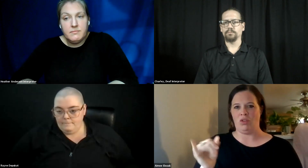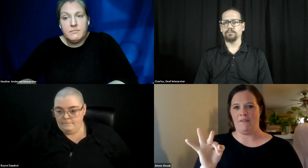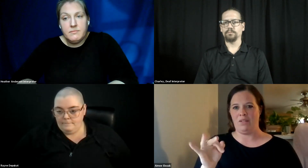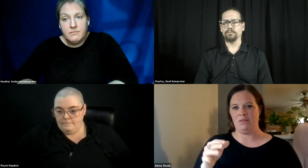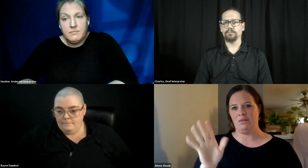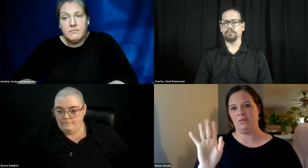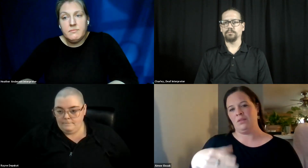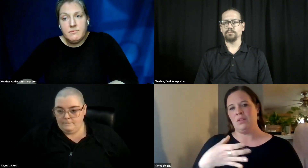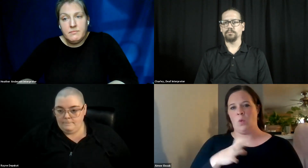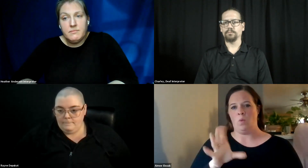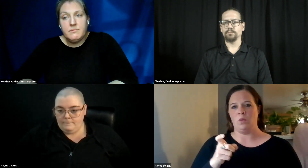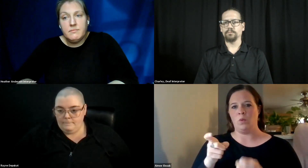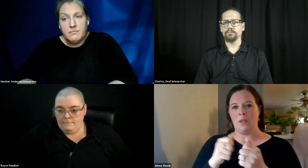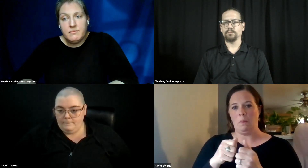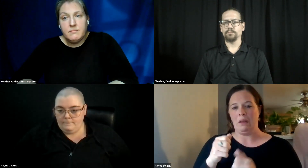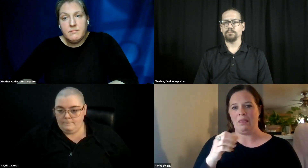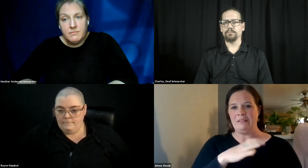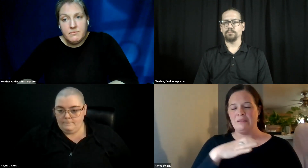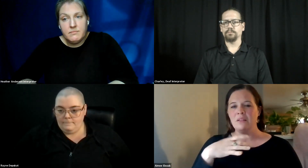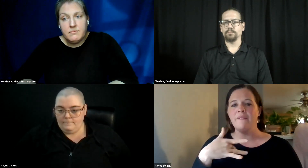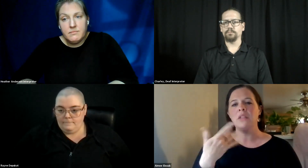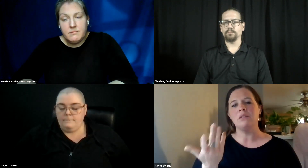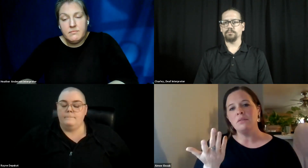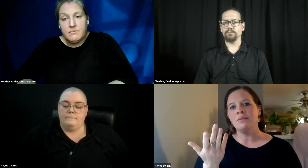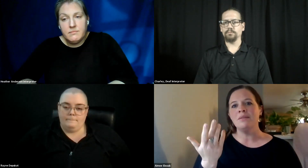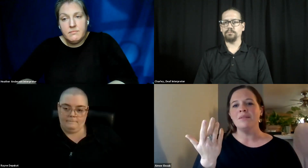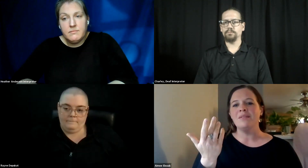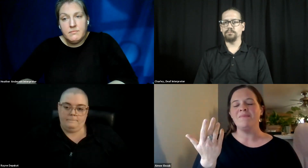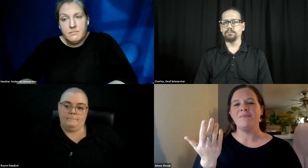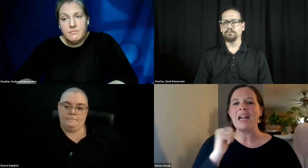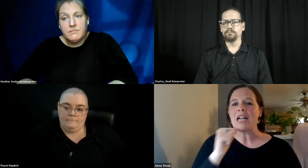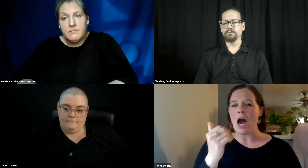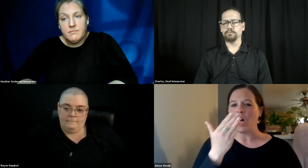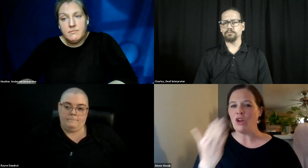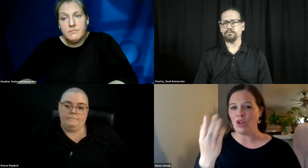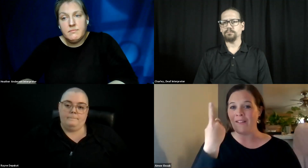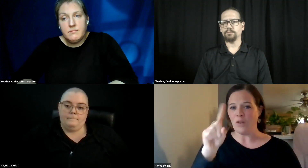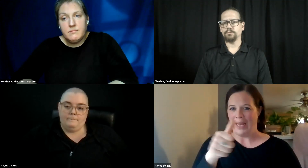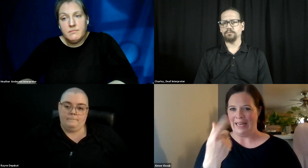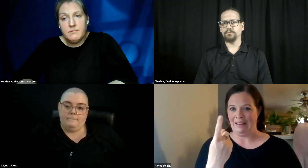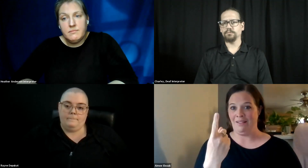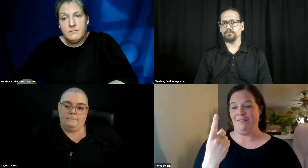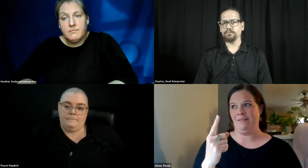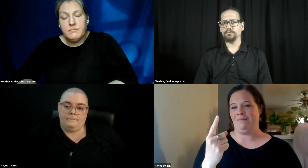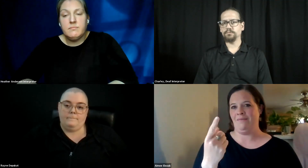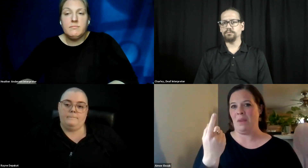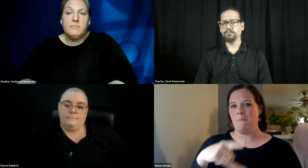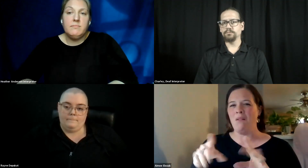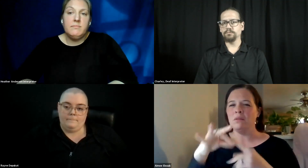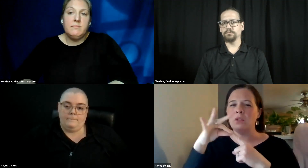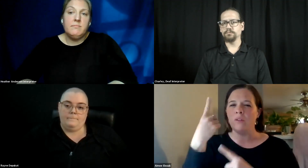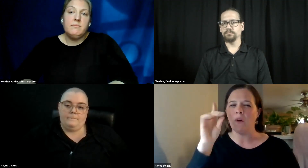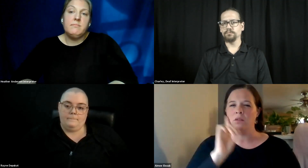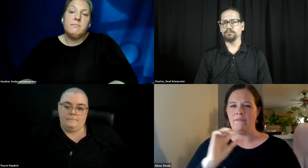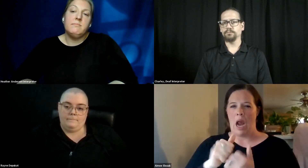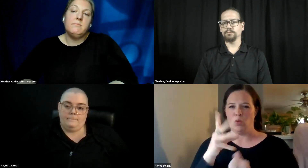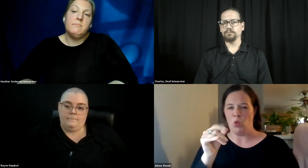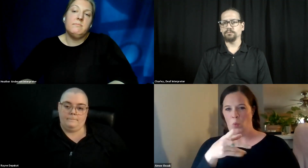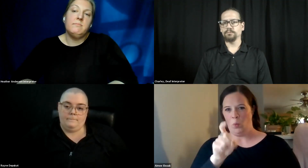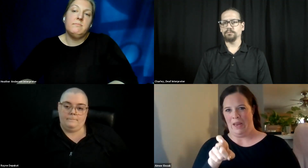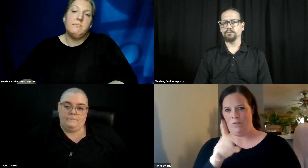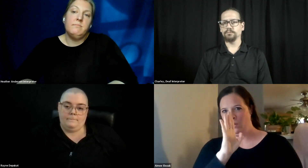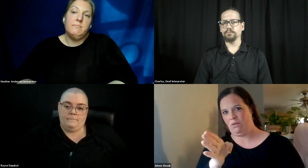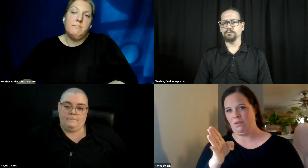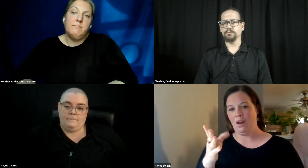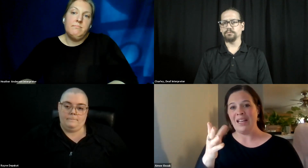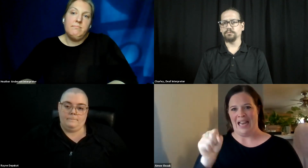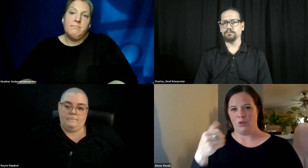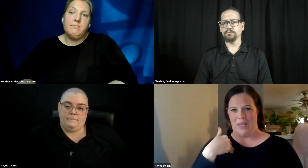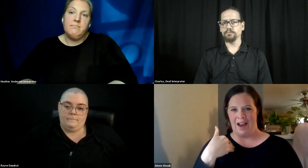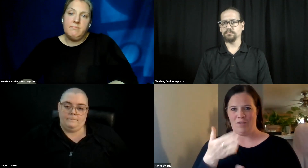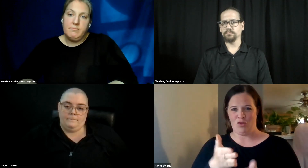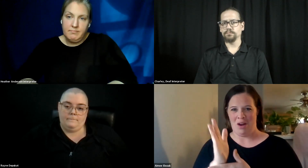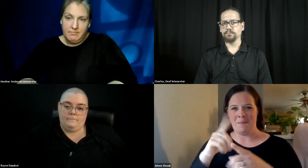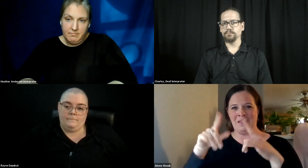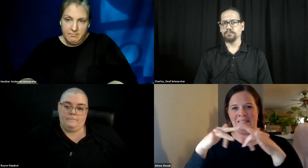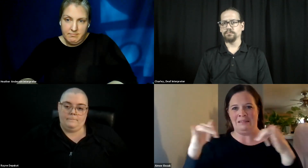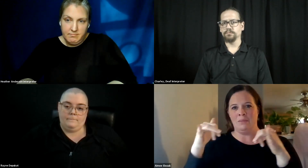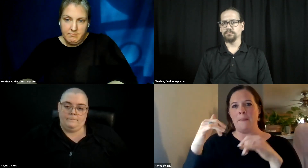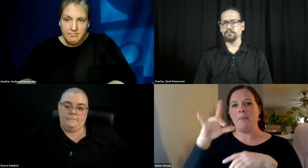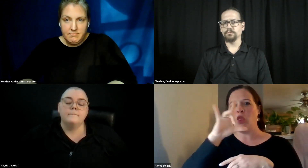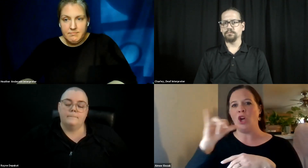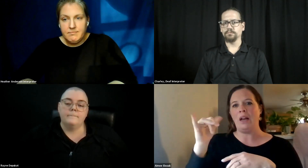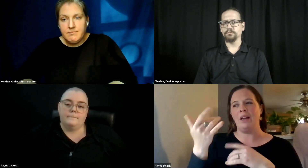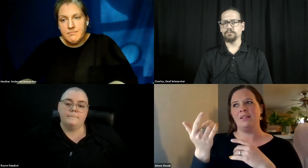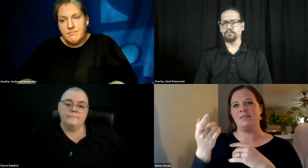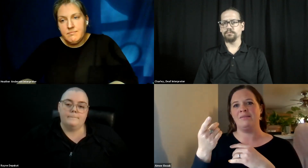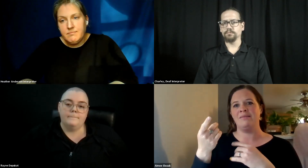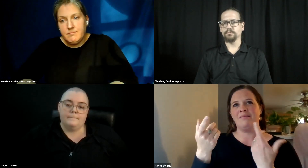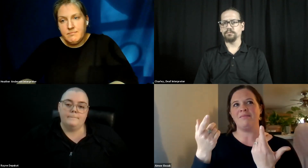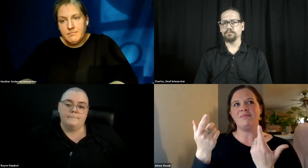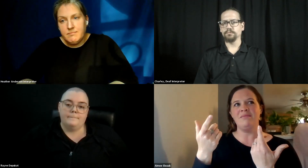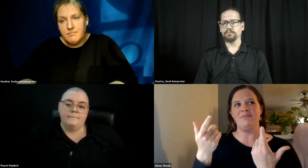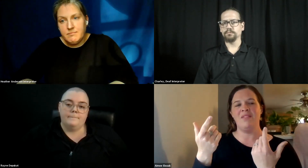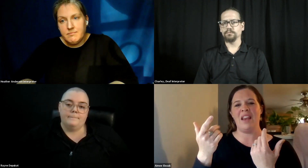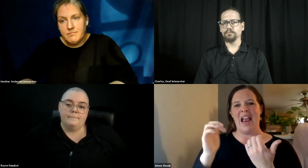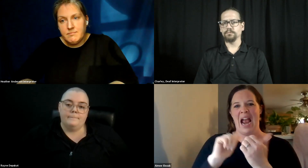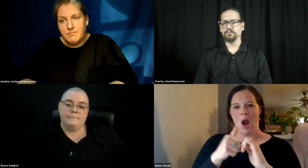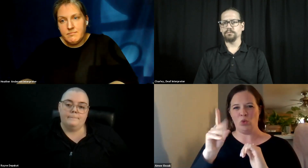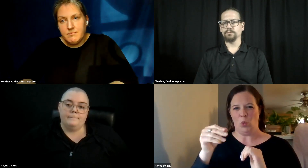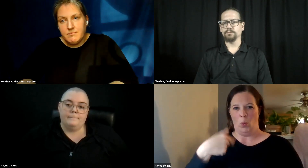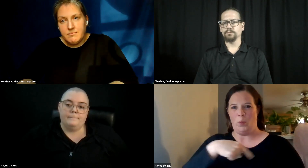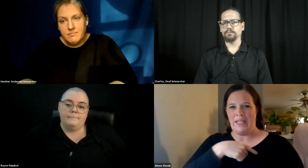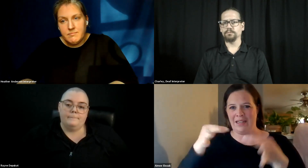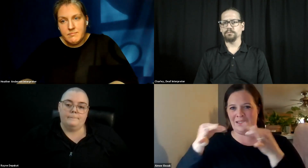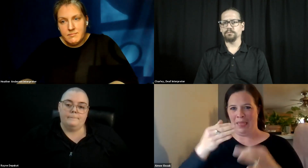All three would get will get that message that they don't want to deal with the commission, and it's frustrating and it's not, especially the how do we respond, especially as definitely one community to get their rights without making it look like, how